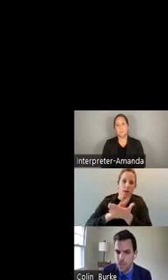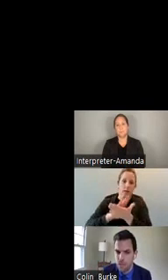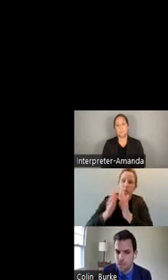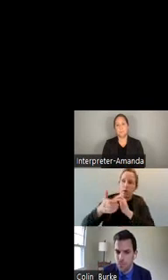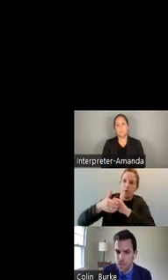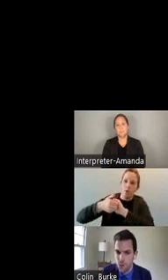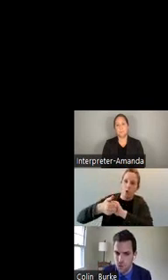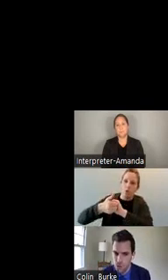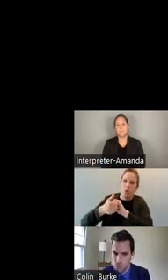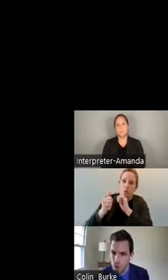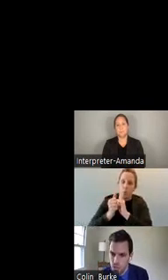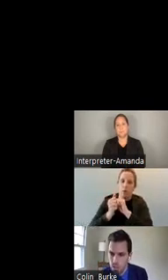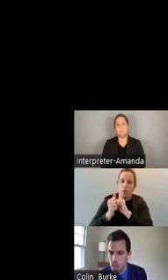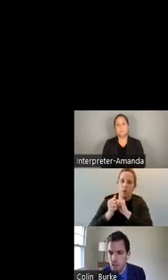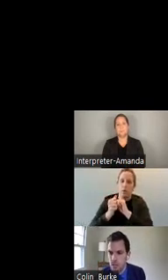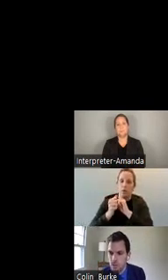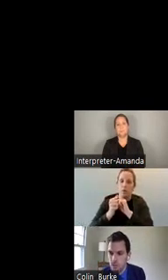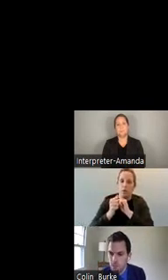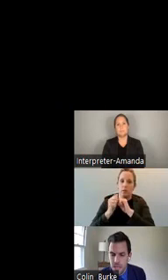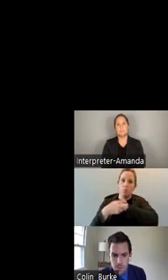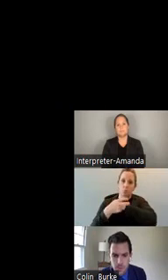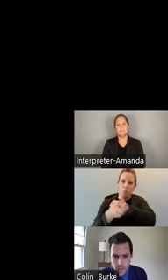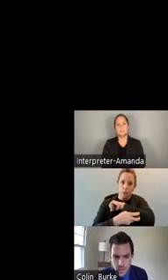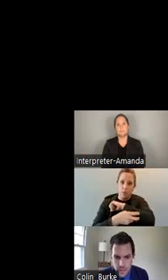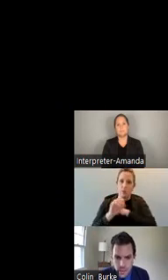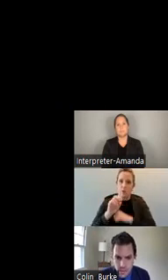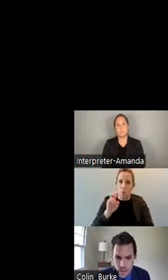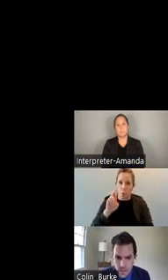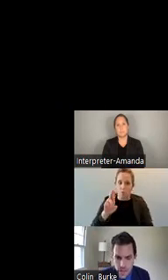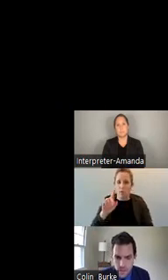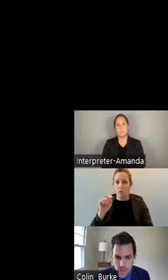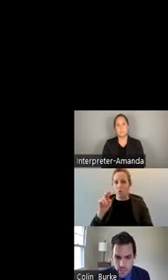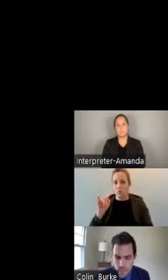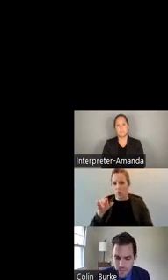create with Bridge Over Troubled Waters so many people on the on this conference are probably